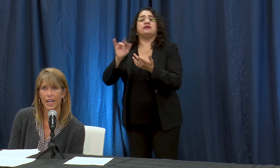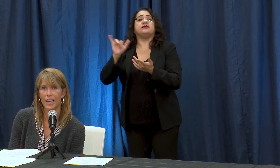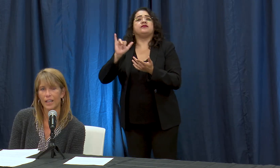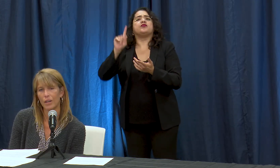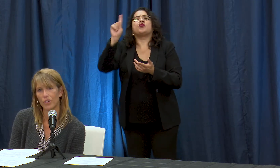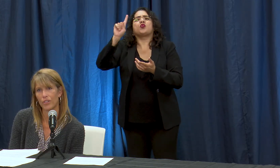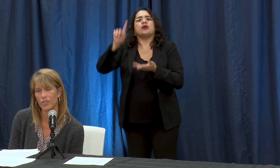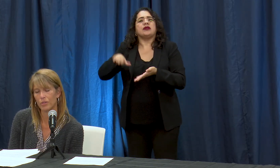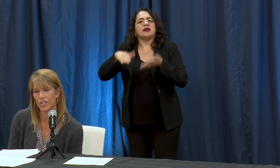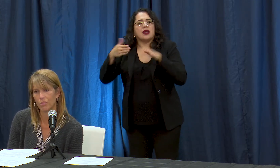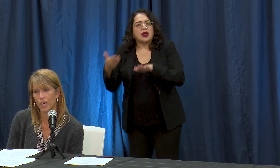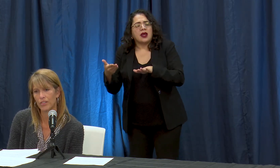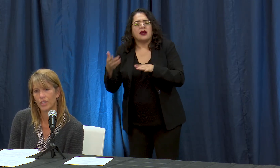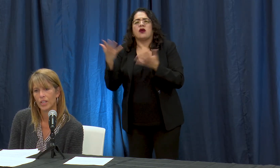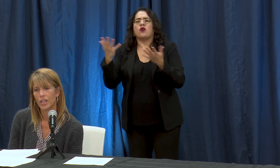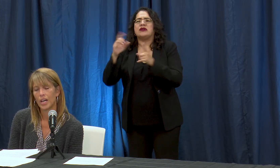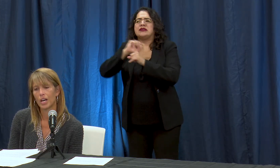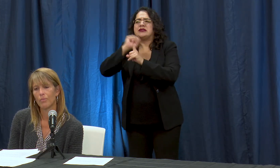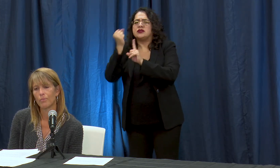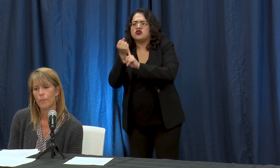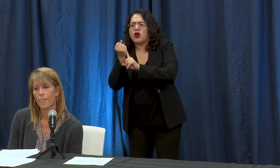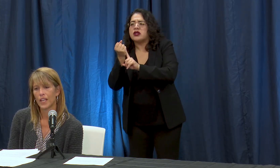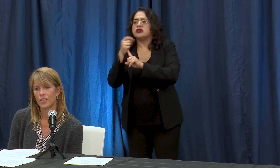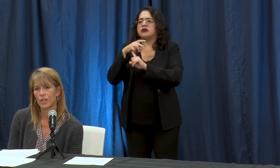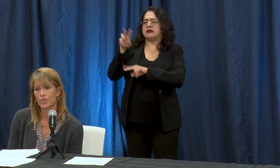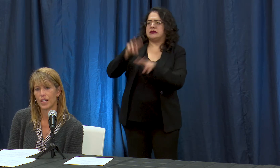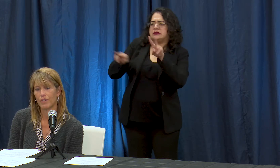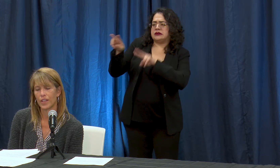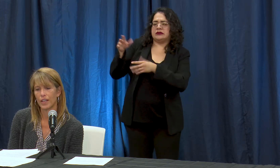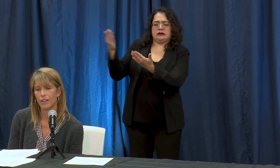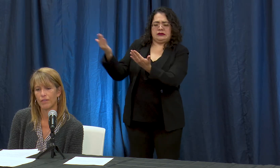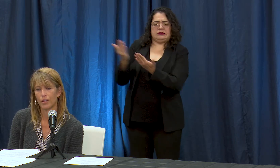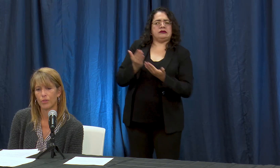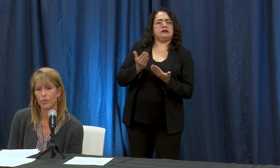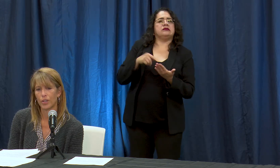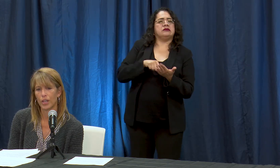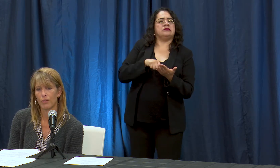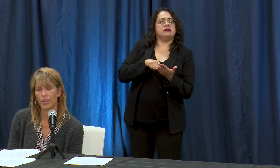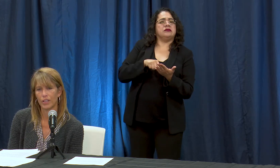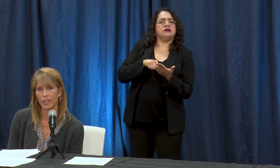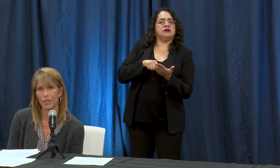died and what the situation was. In terms of the folks for the delayed